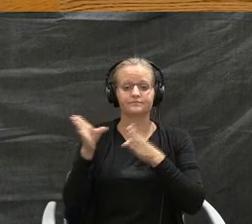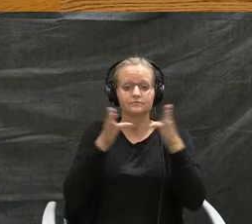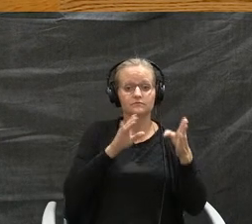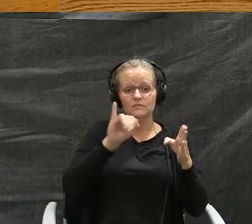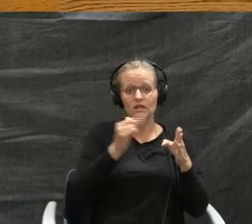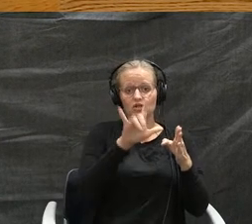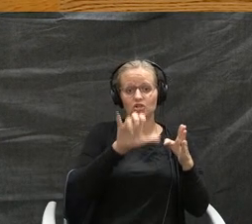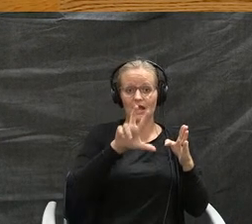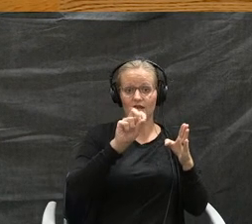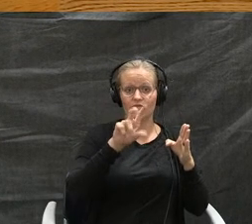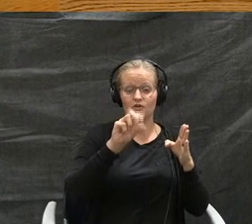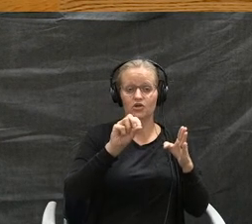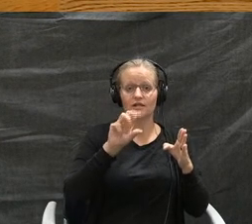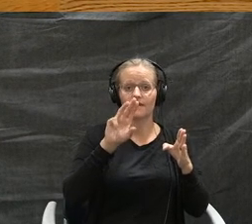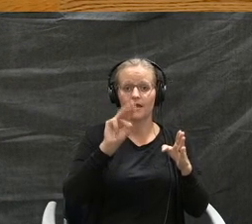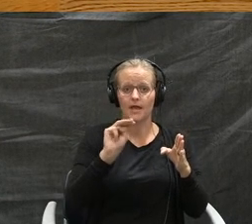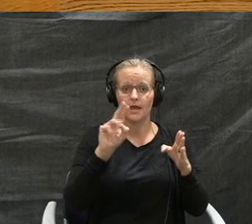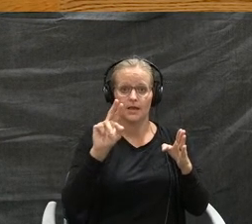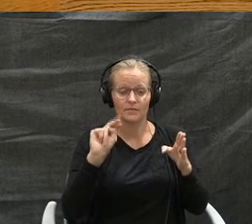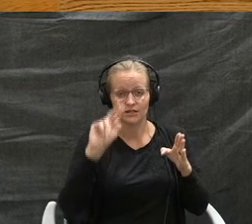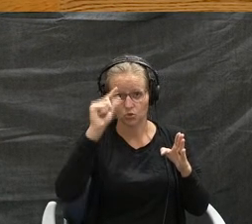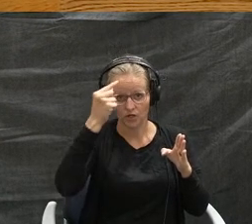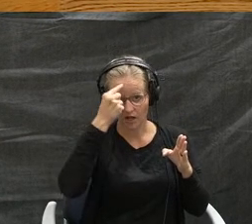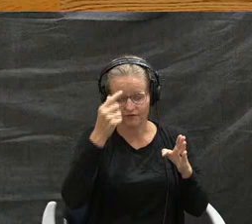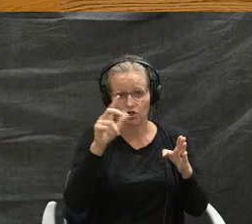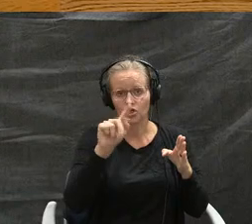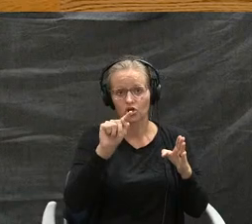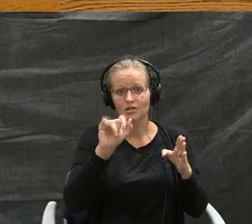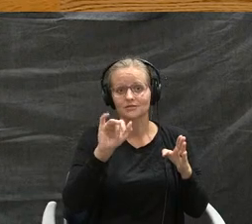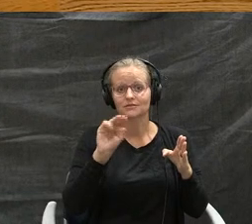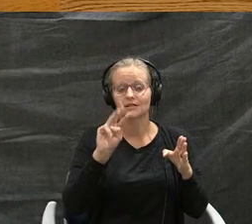Governor Tim Walls issued emergency executive order 20